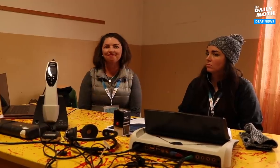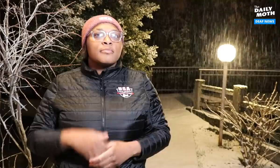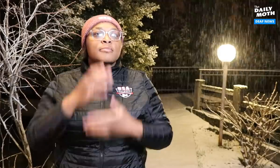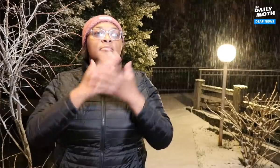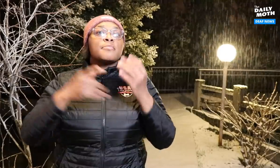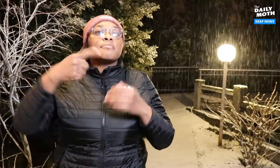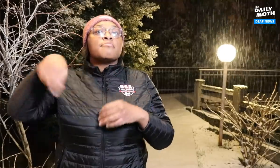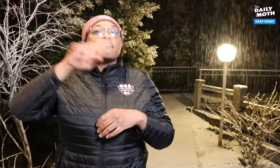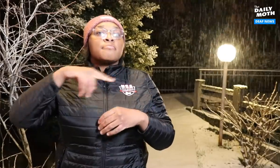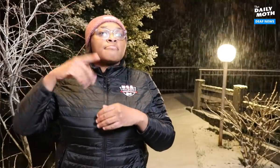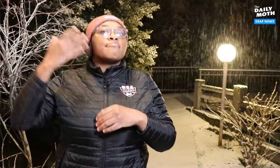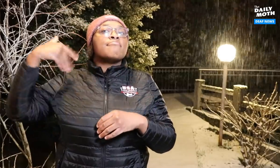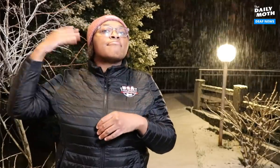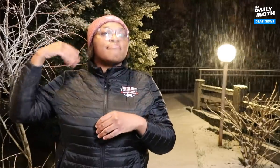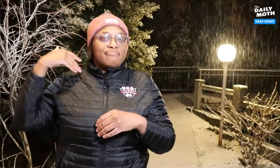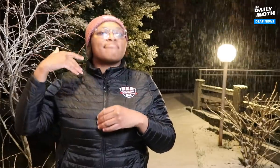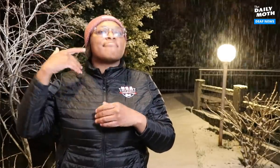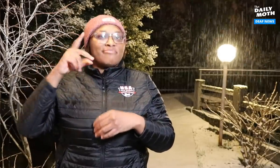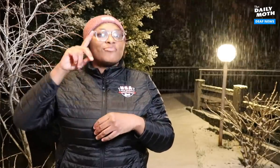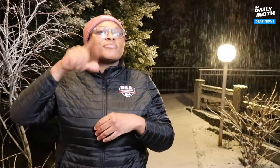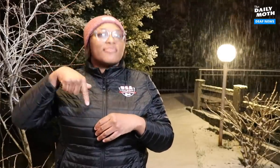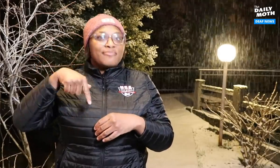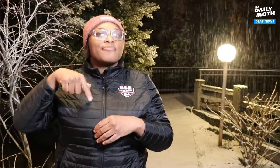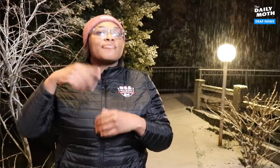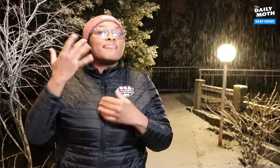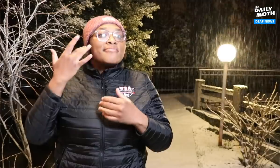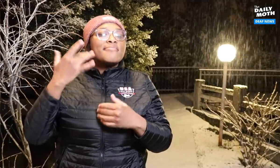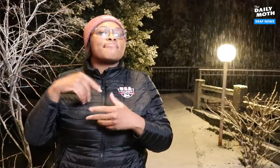There were instances of people being disqualified